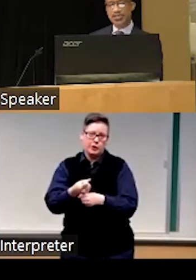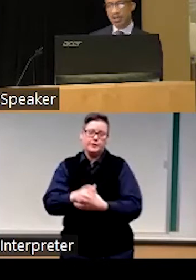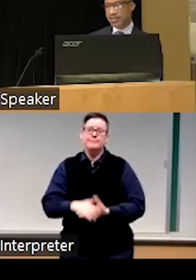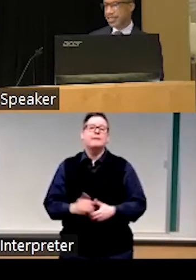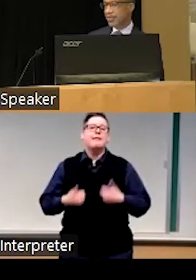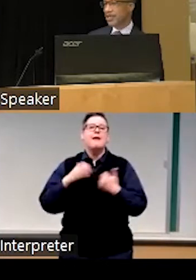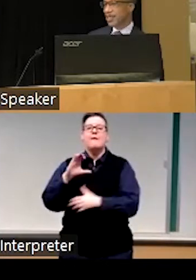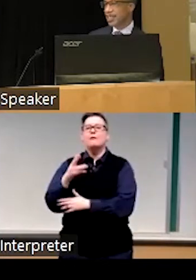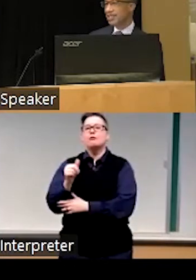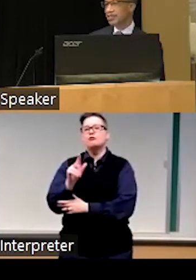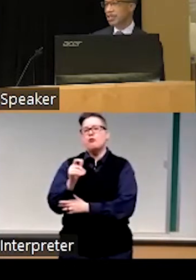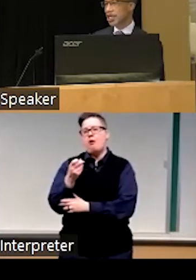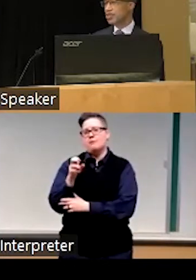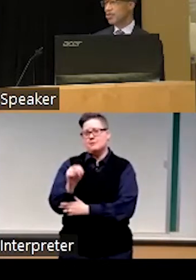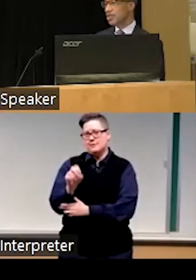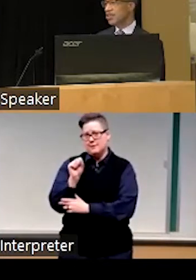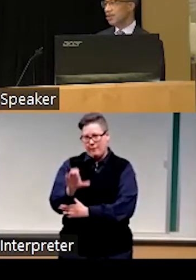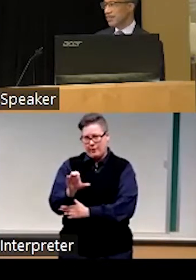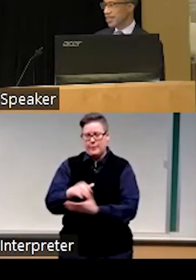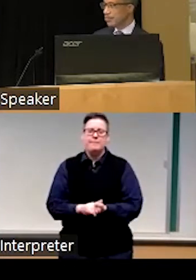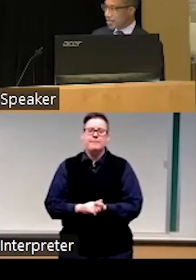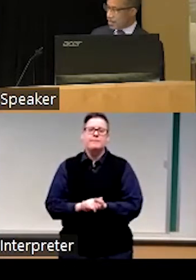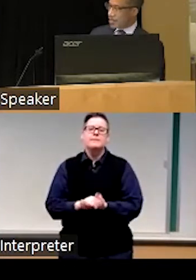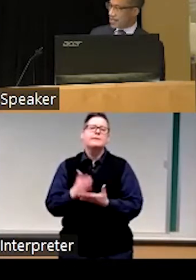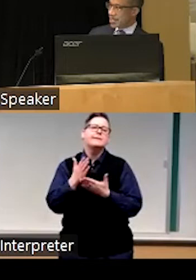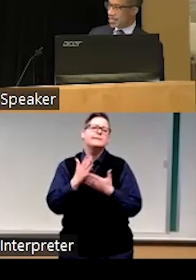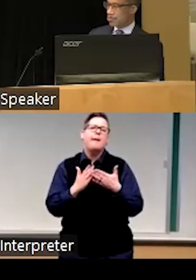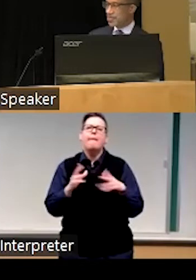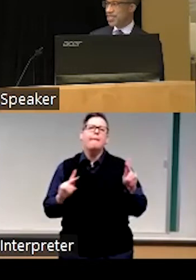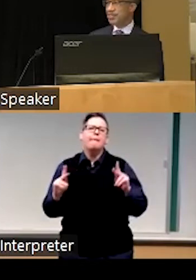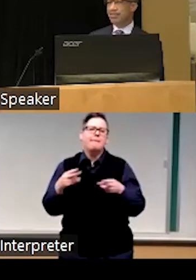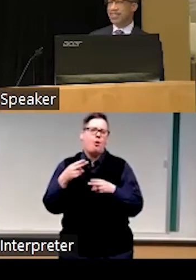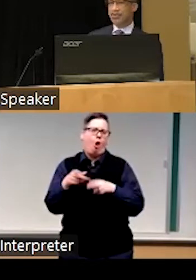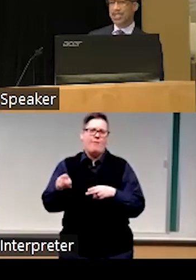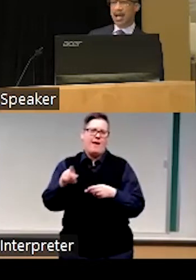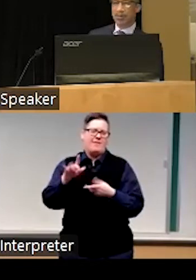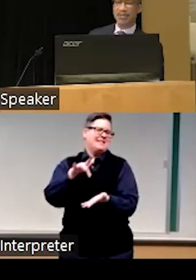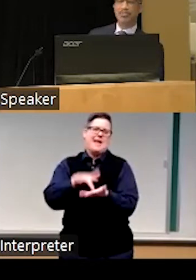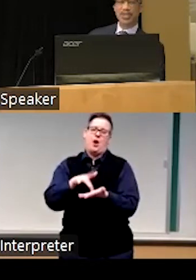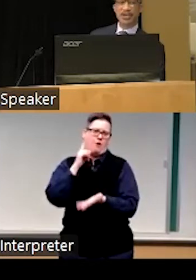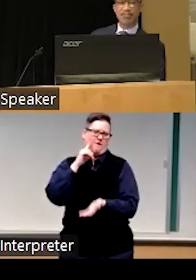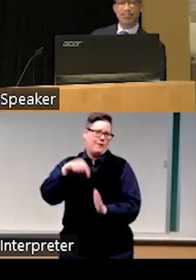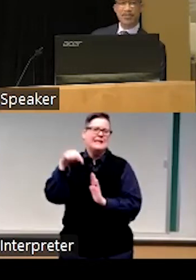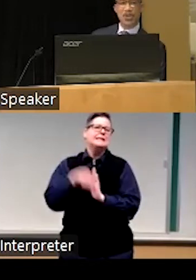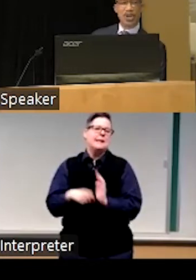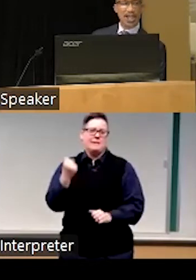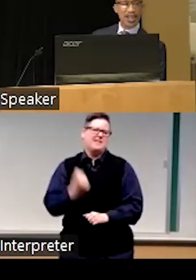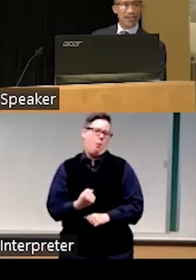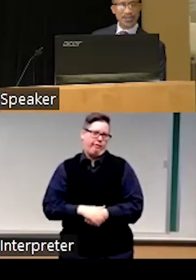in Charleston South Carolina some would call the the center of the Deep South um when I left